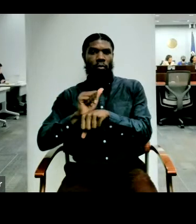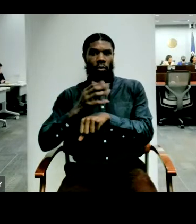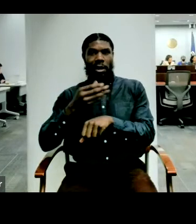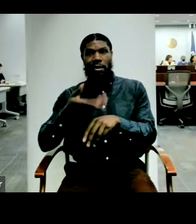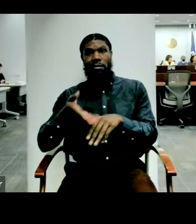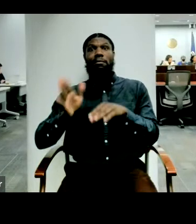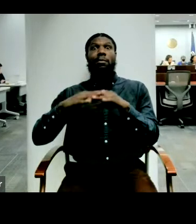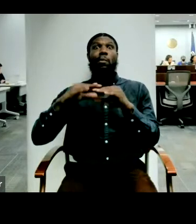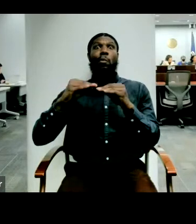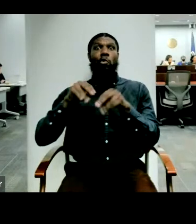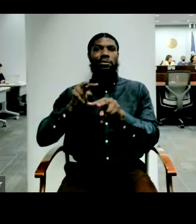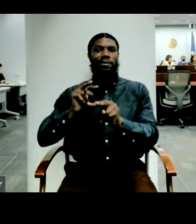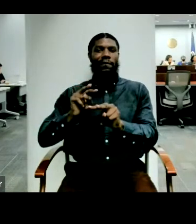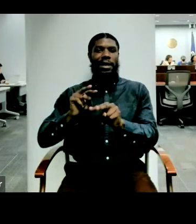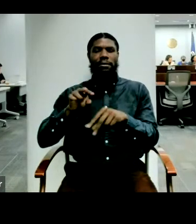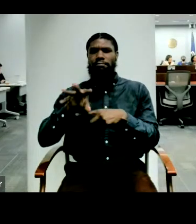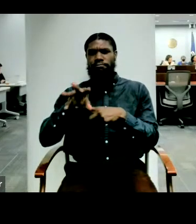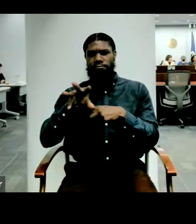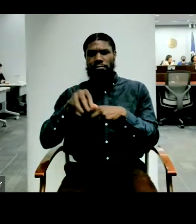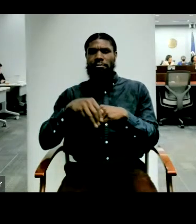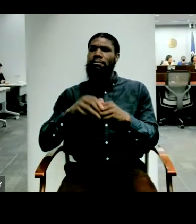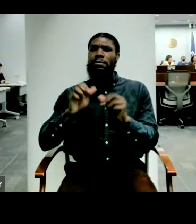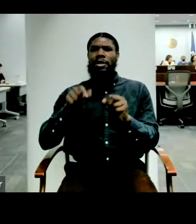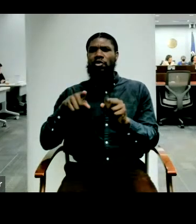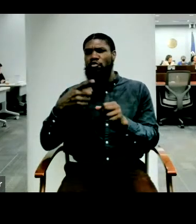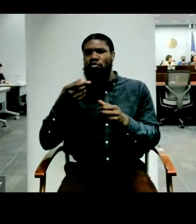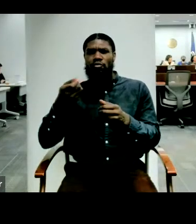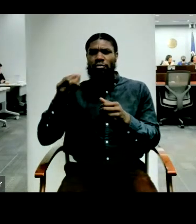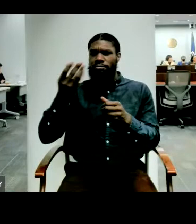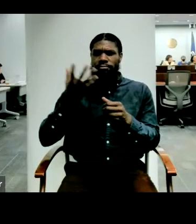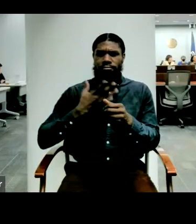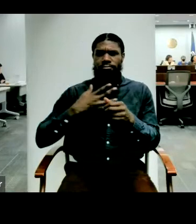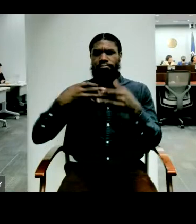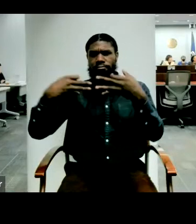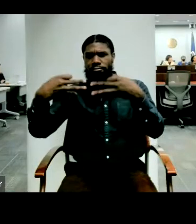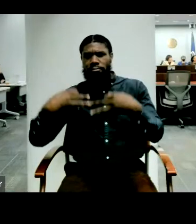Um, talk to me a little bit about where you think that, what you think would be most